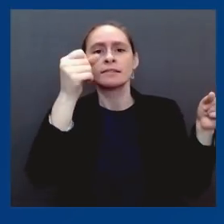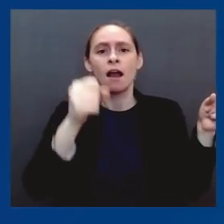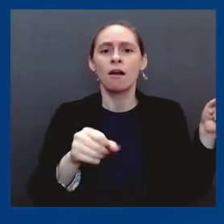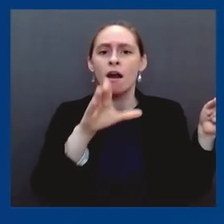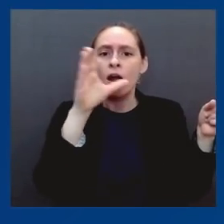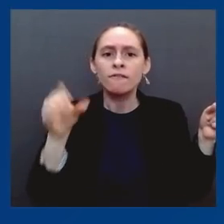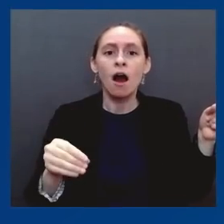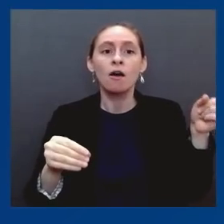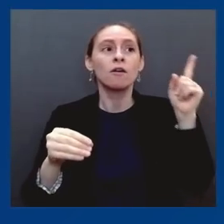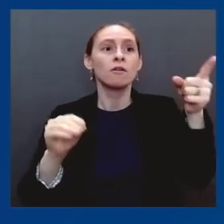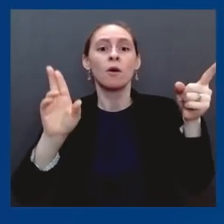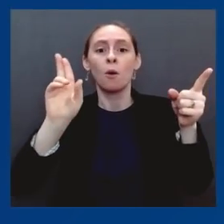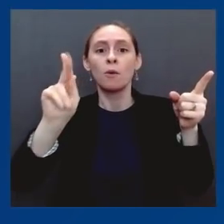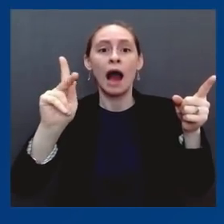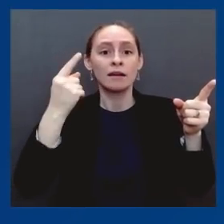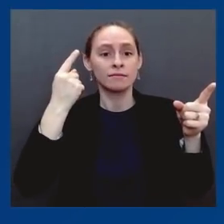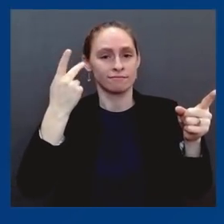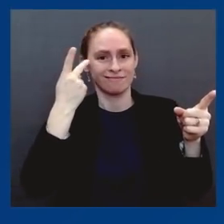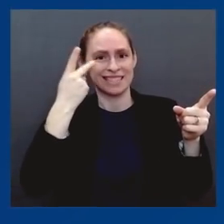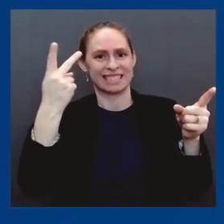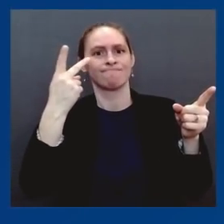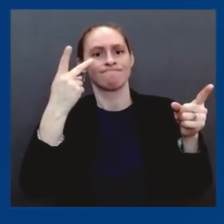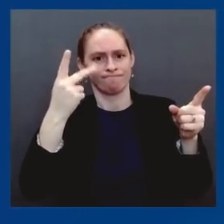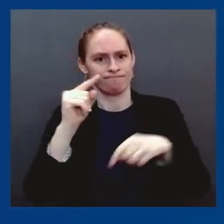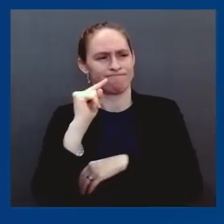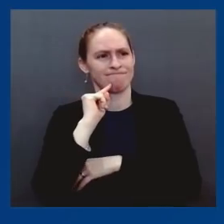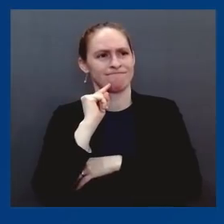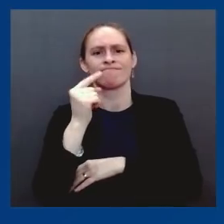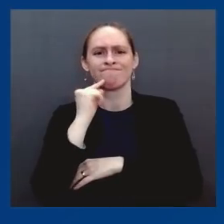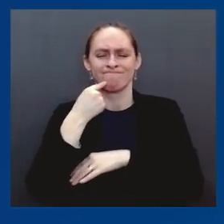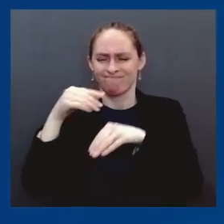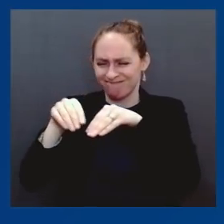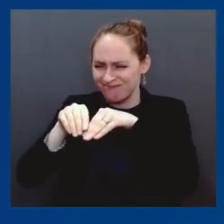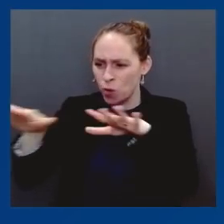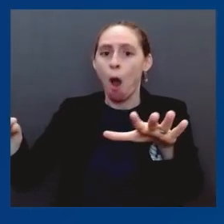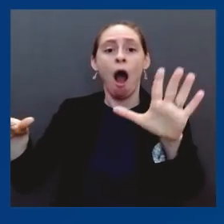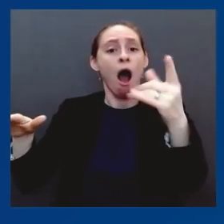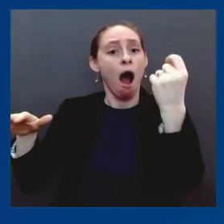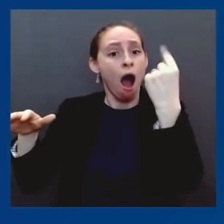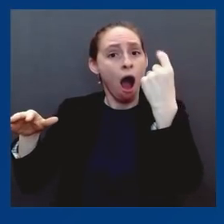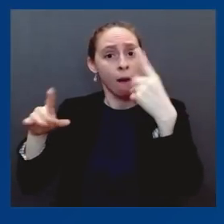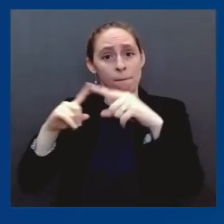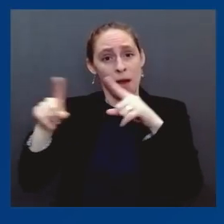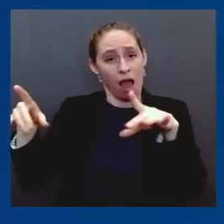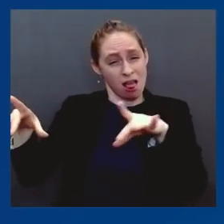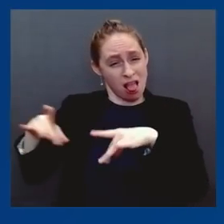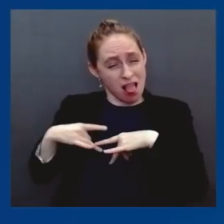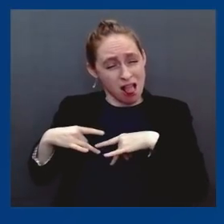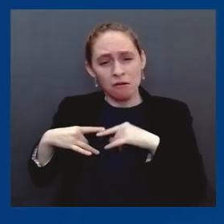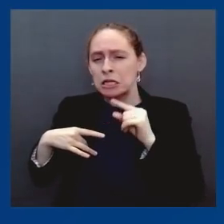especially among the vaccinated and the boosted. And the seven-day average of daily deaths are about 1,100 per day,